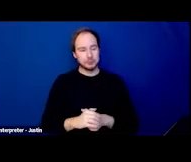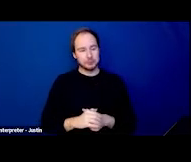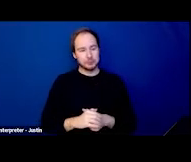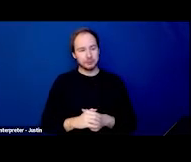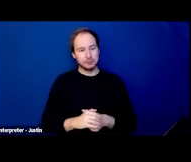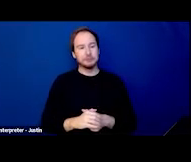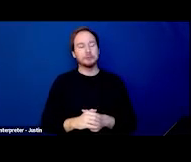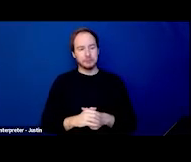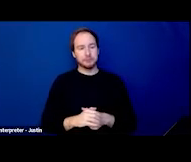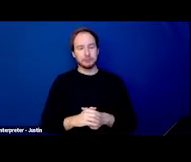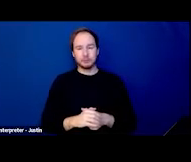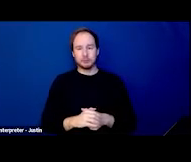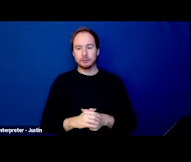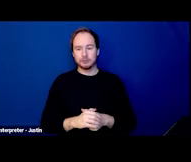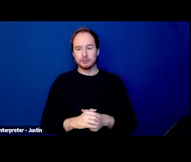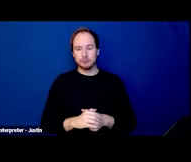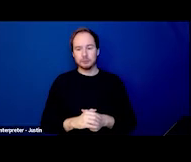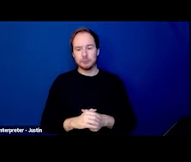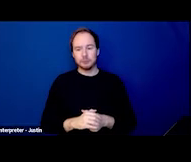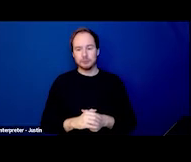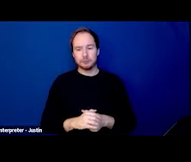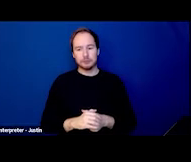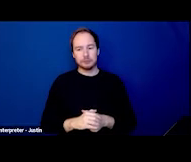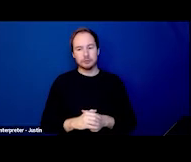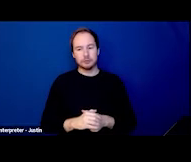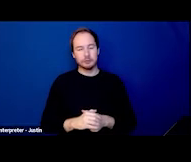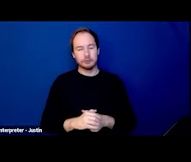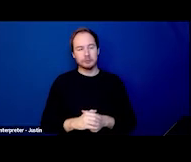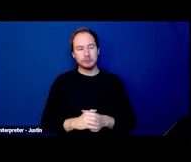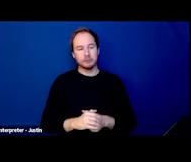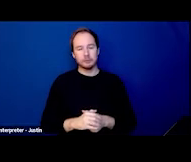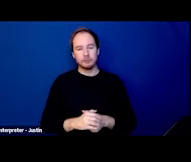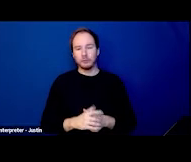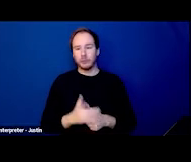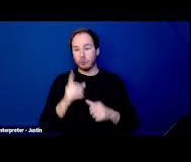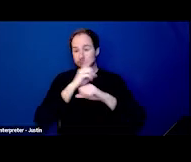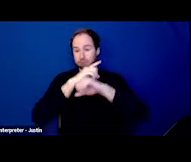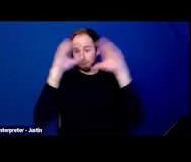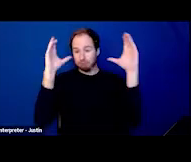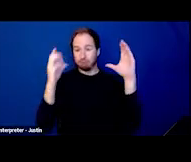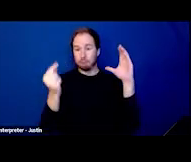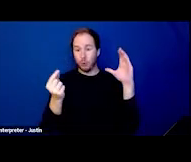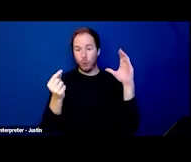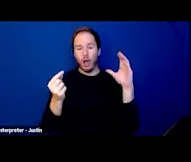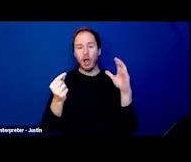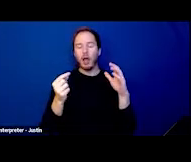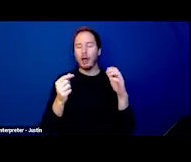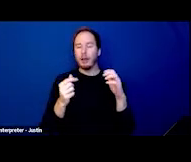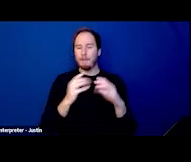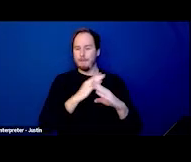So just again, to set the stage here, we wanted to talk about some key barriers to accessing behavioral healthcare